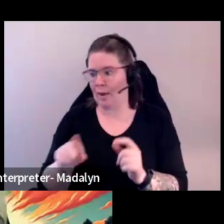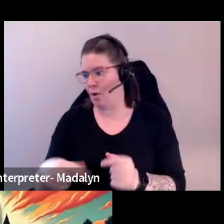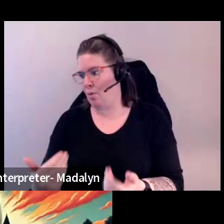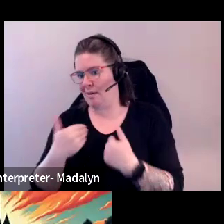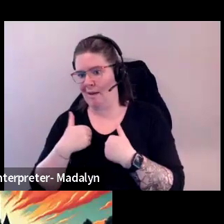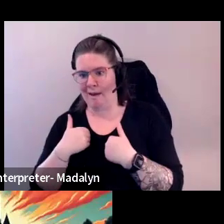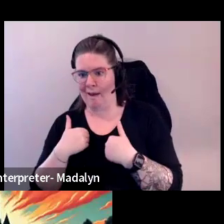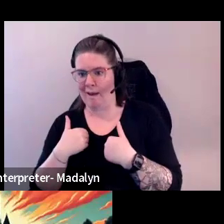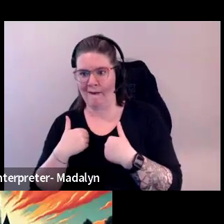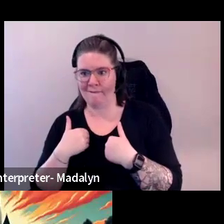Brooke Wilson (she/her): virtual.